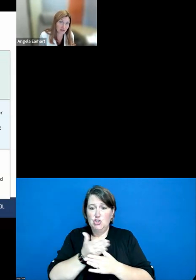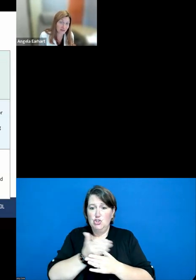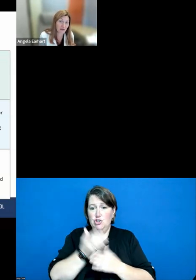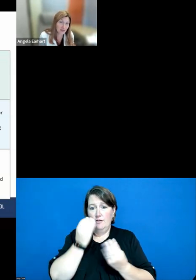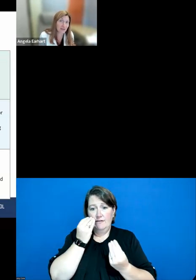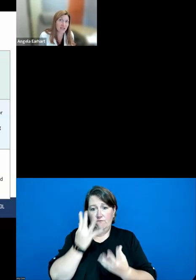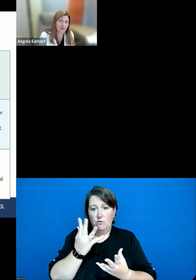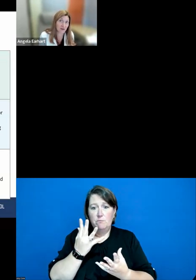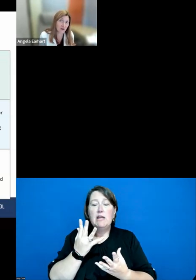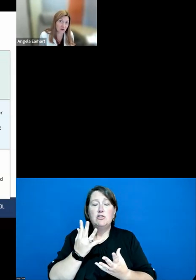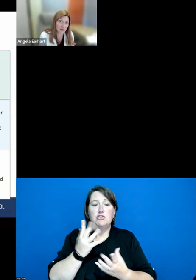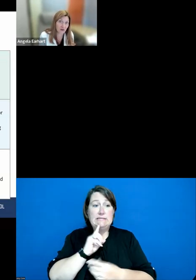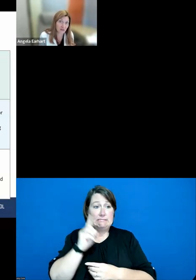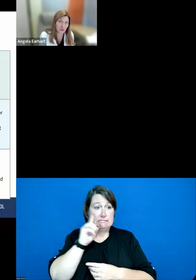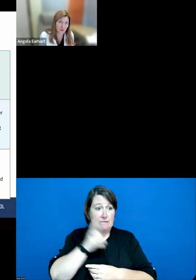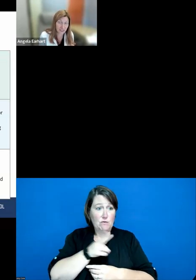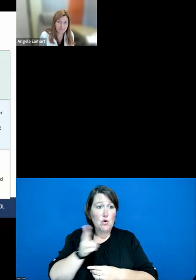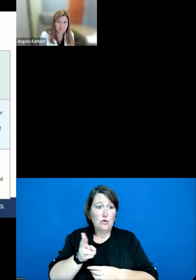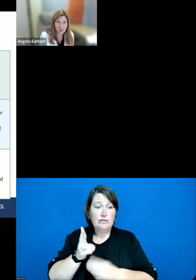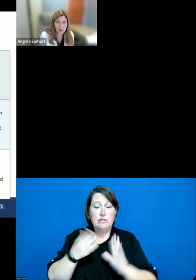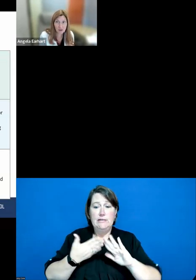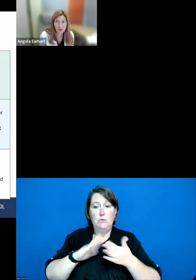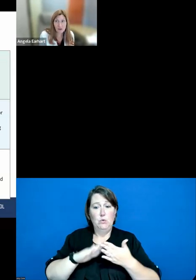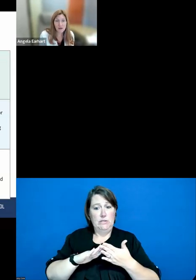in the death and hard of hearing community.